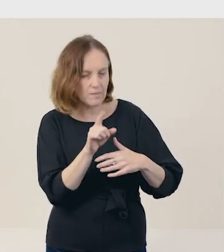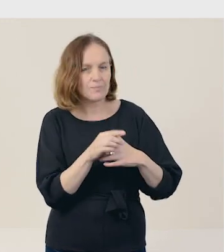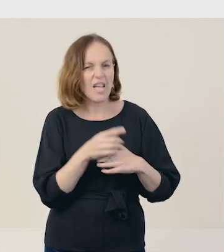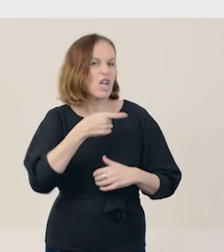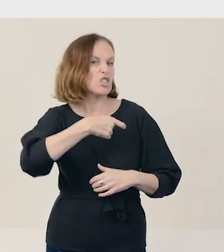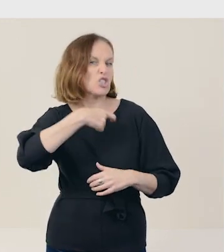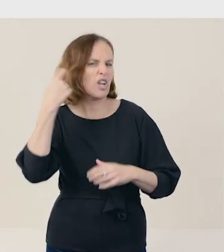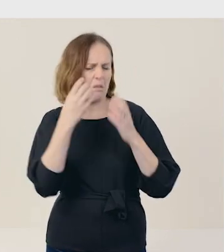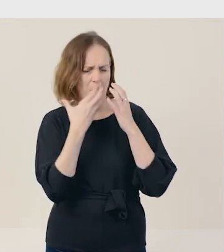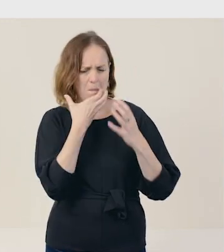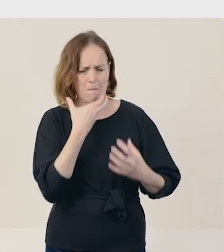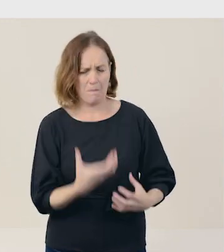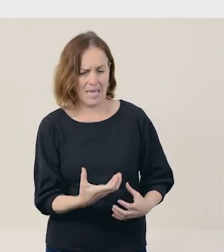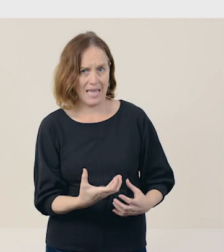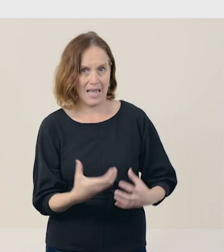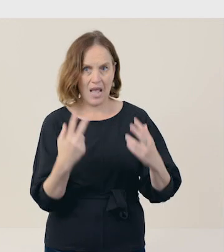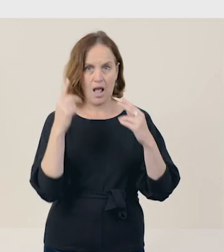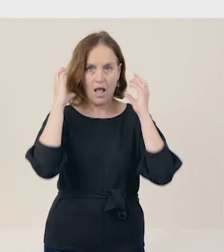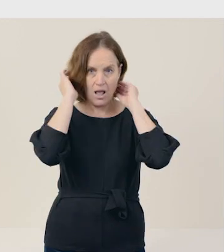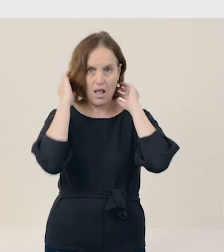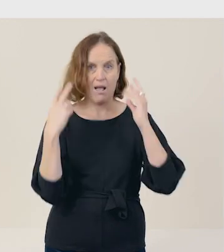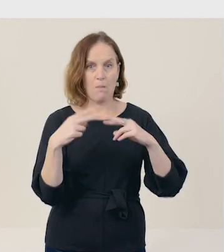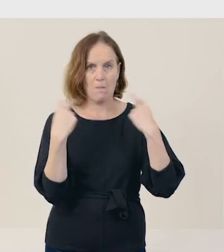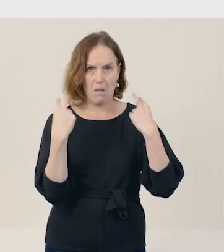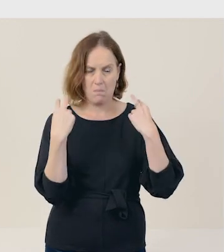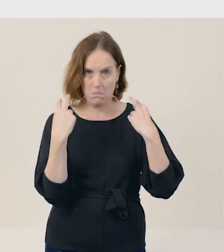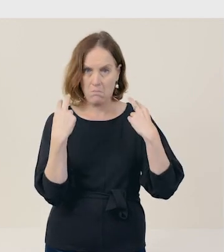"'Ere! Shave my beard and whiskers off, I'll be a man of mark."